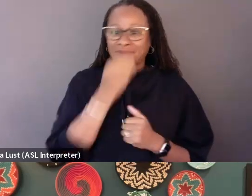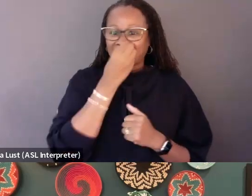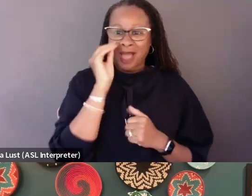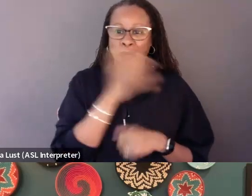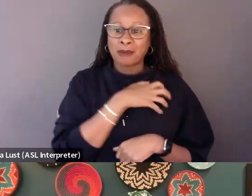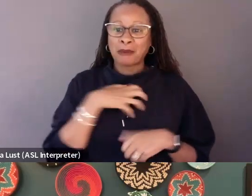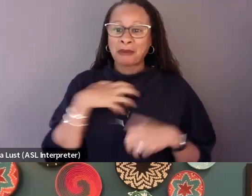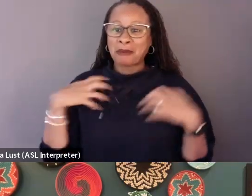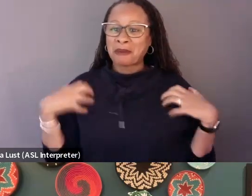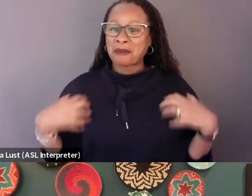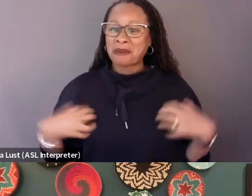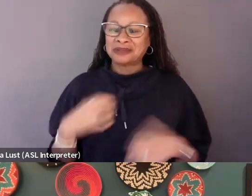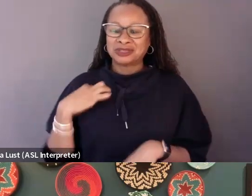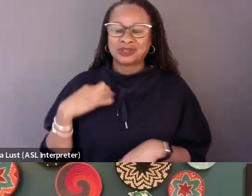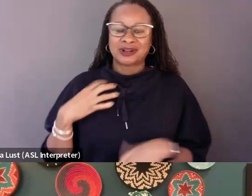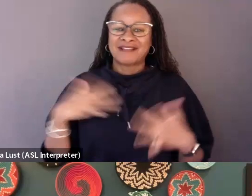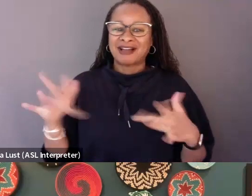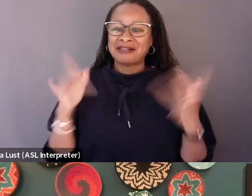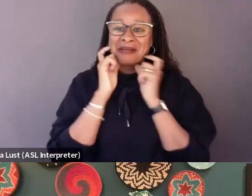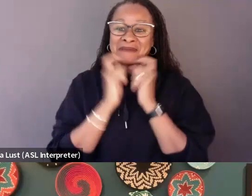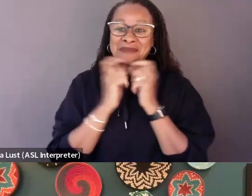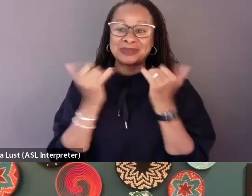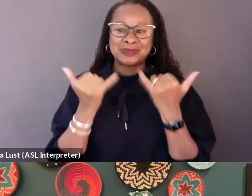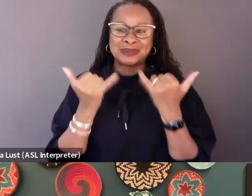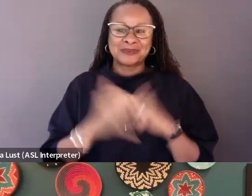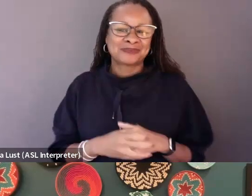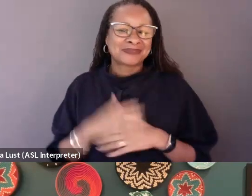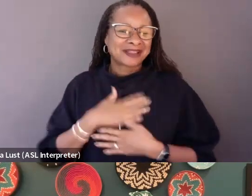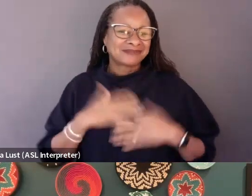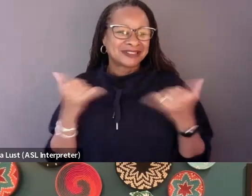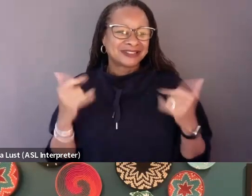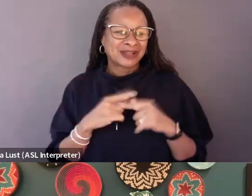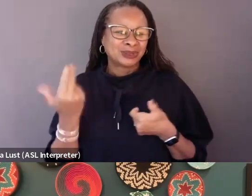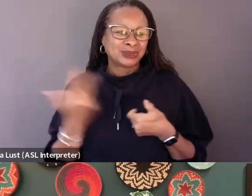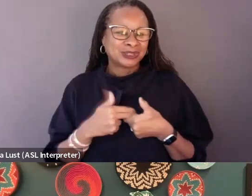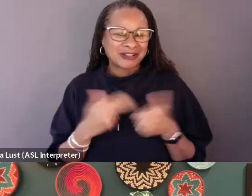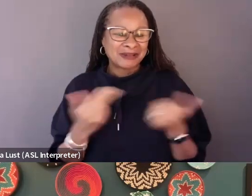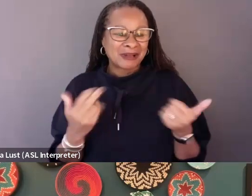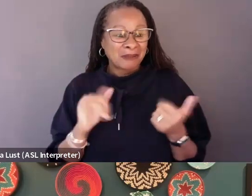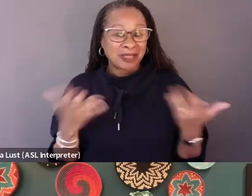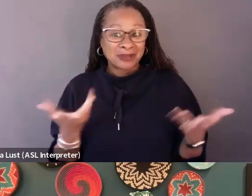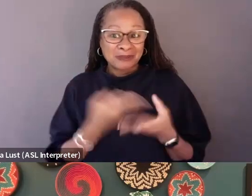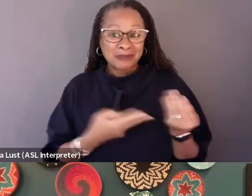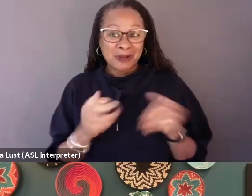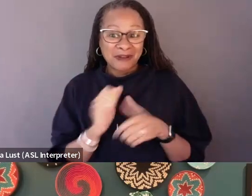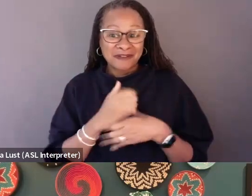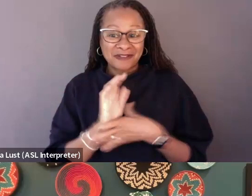and I have a light beard. So pleased now to be joined by the filmmakers of "Against the Tide."